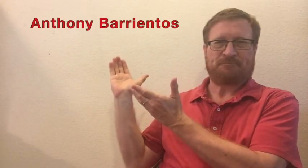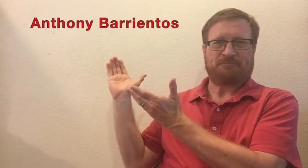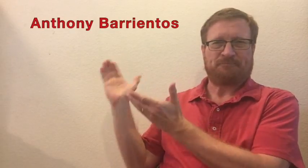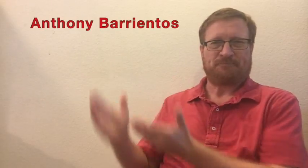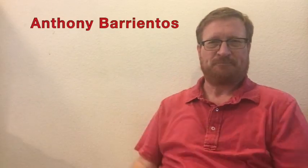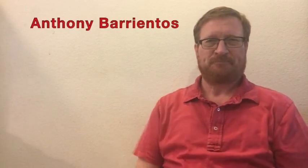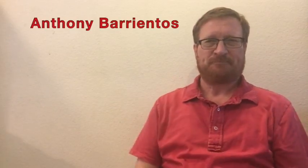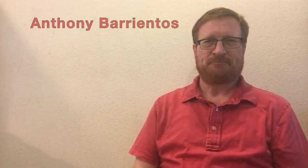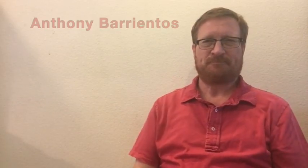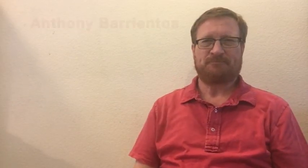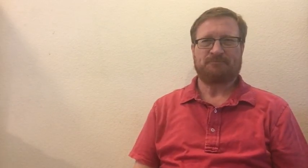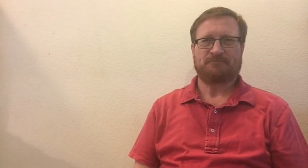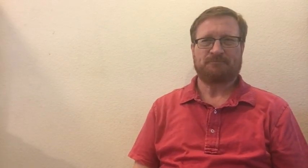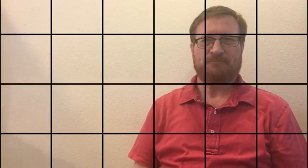And this award goes to.